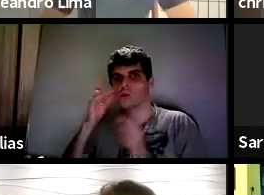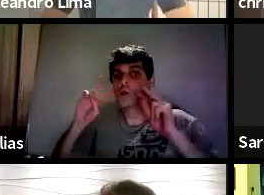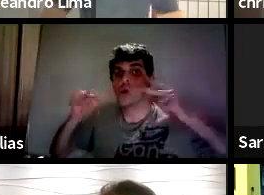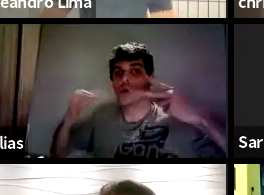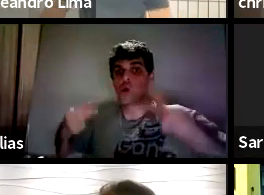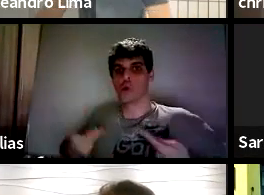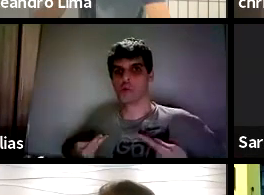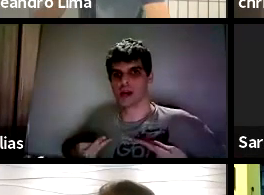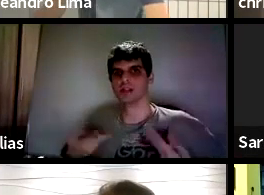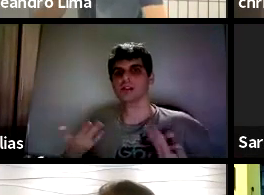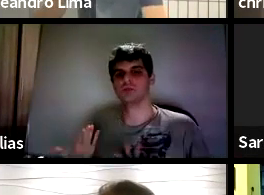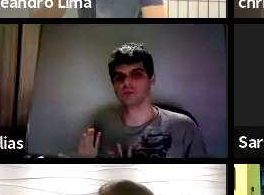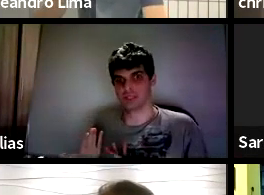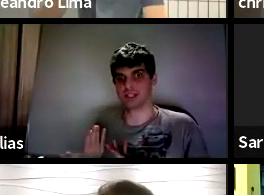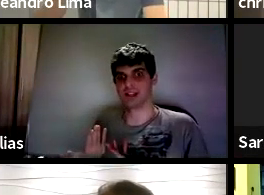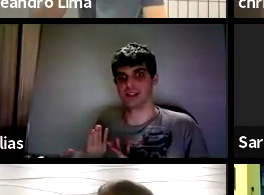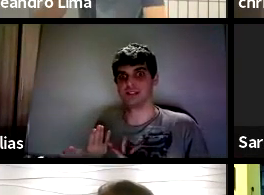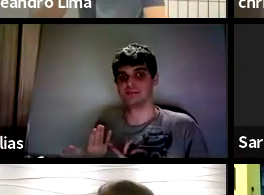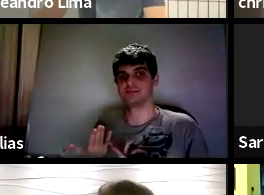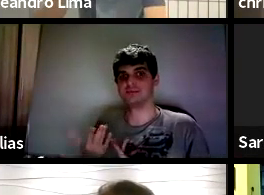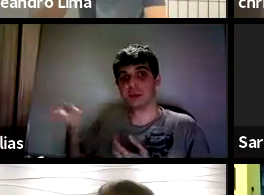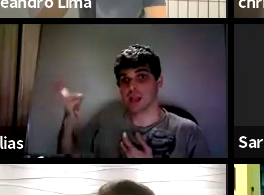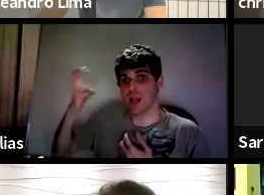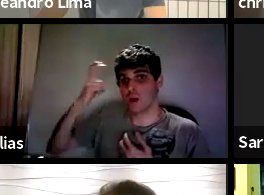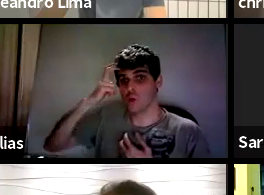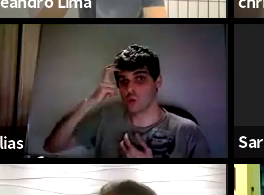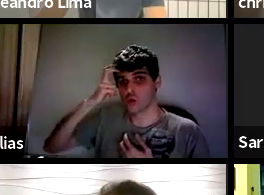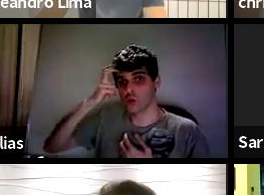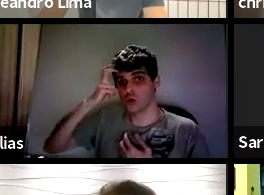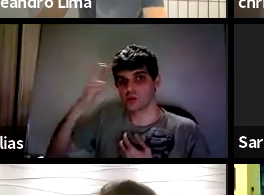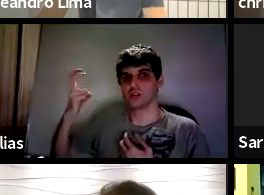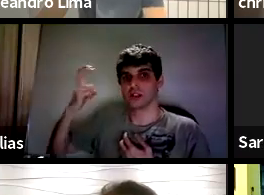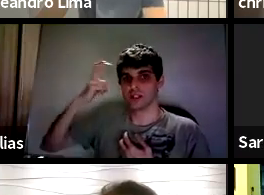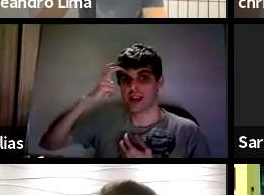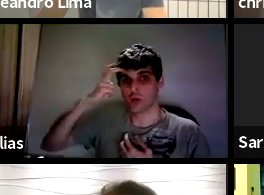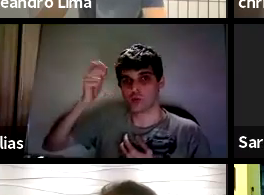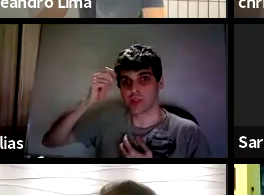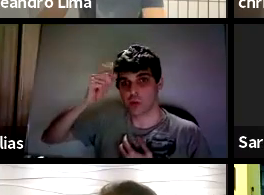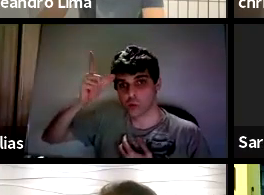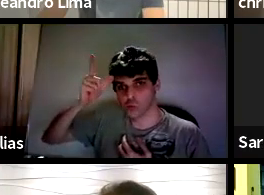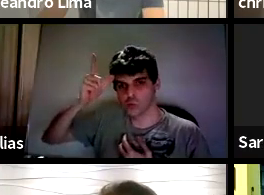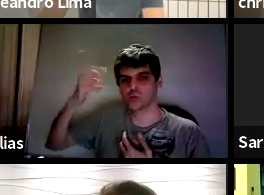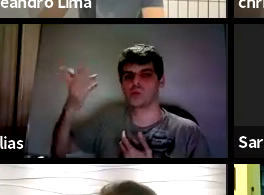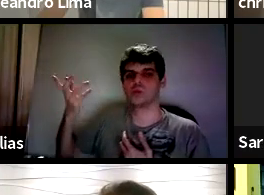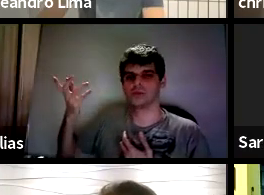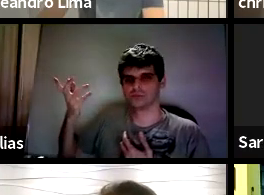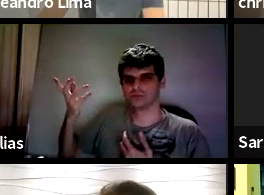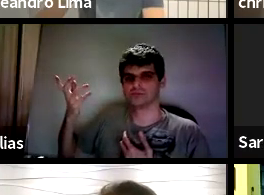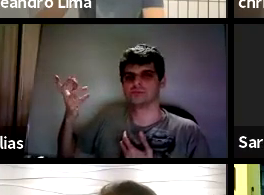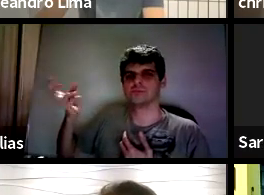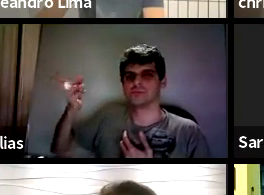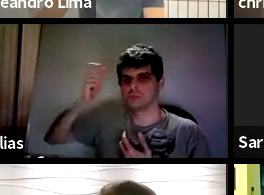myself to Jackie Chan correct. d ish d ish closing percentage nice ish closing percentage nice. He. anything anything soma know anything soma no money that you